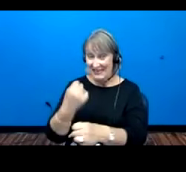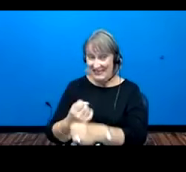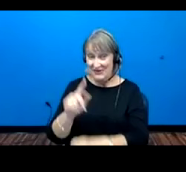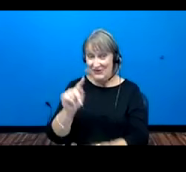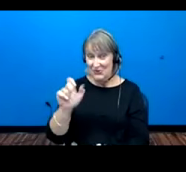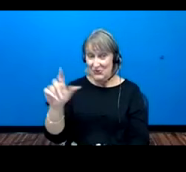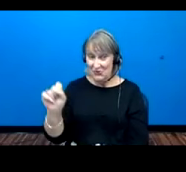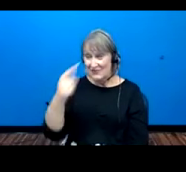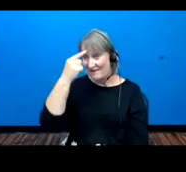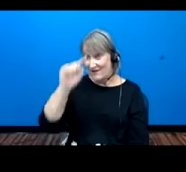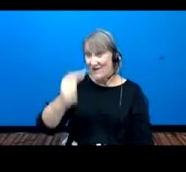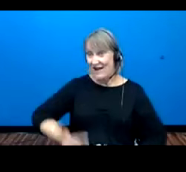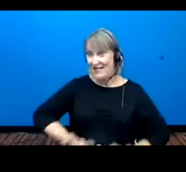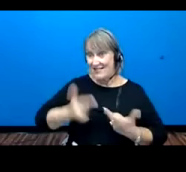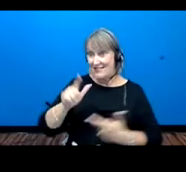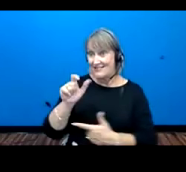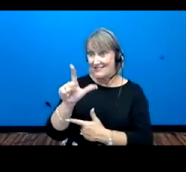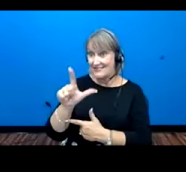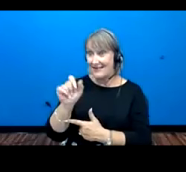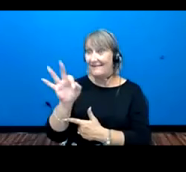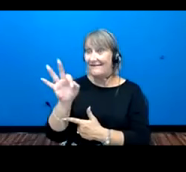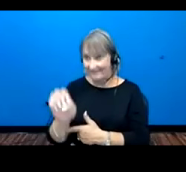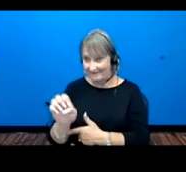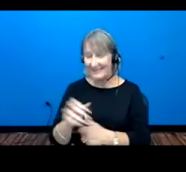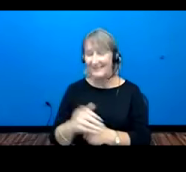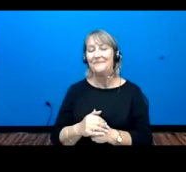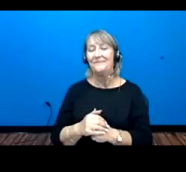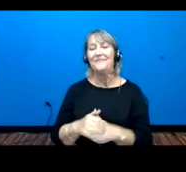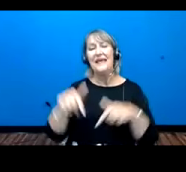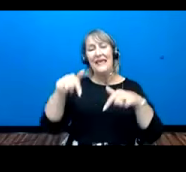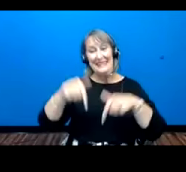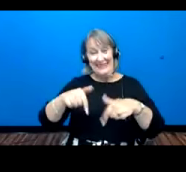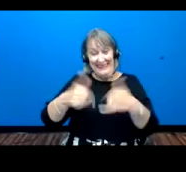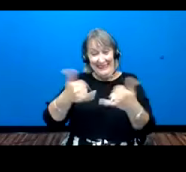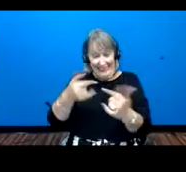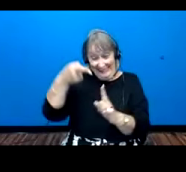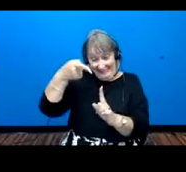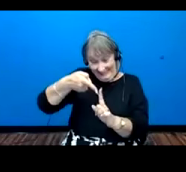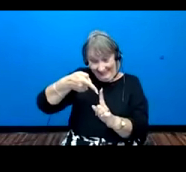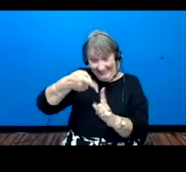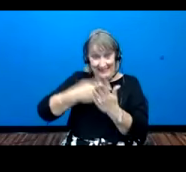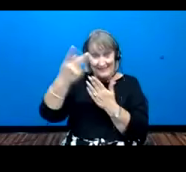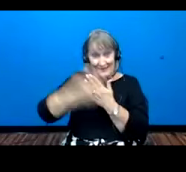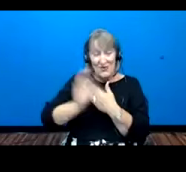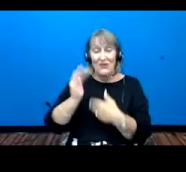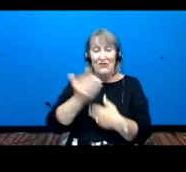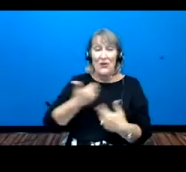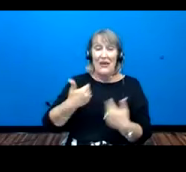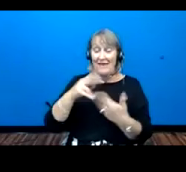I'm also excited about our partners that are specific to this project. Thrilled to have the University of North Carolina,